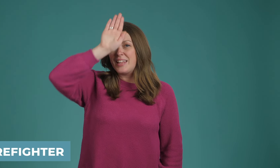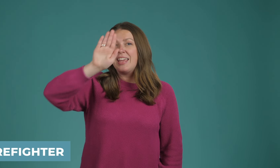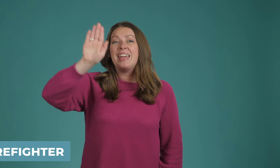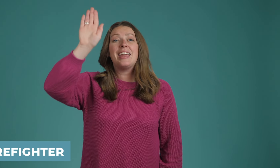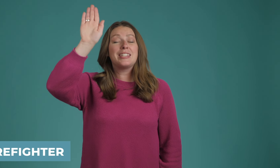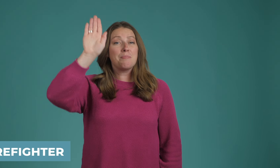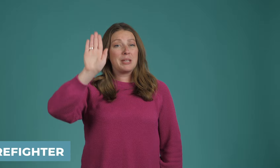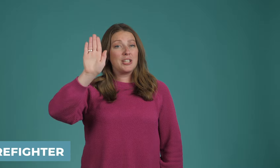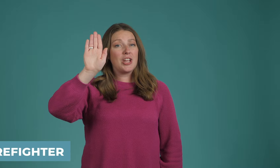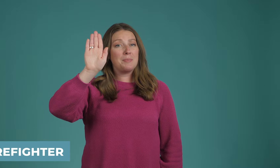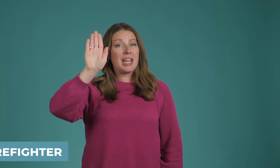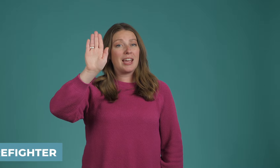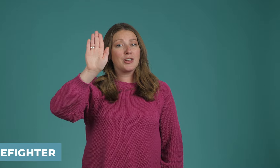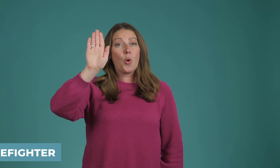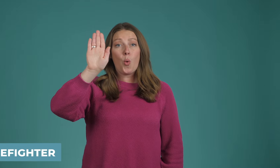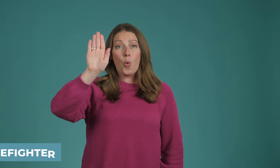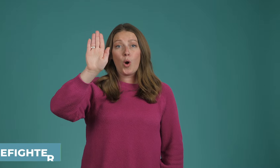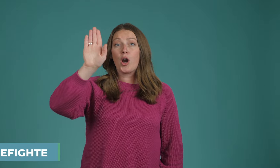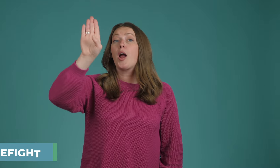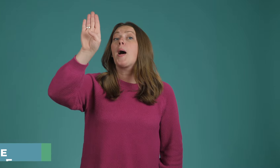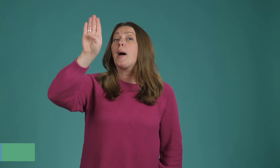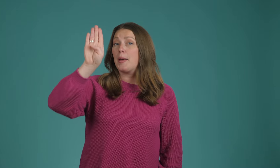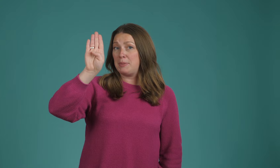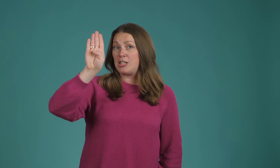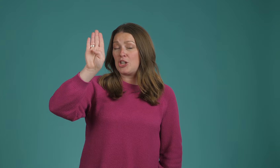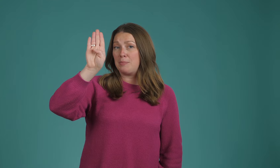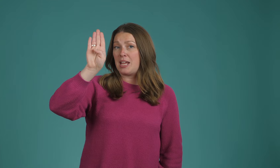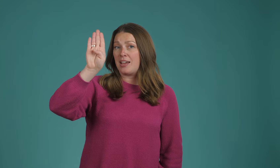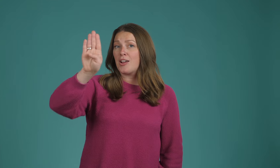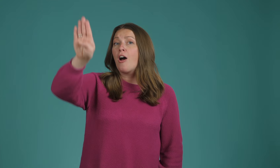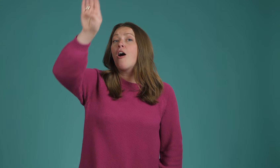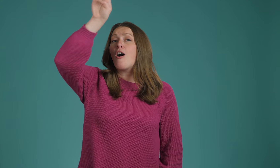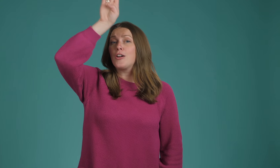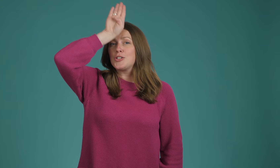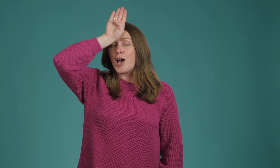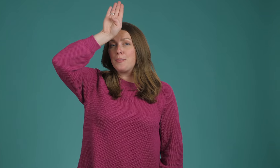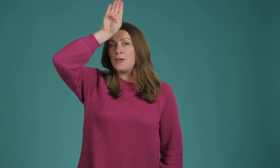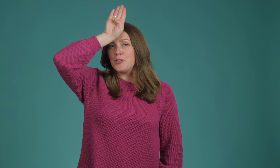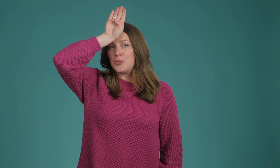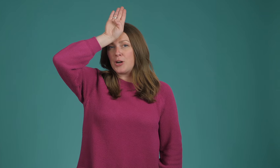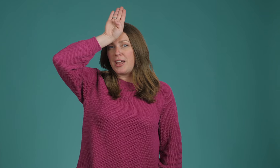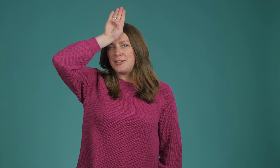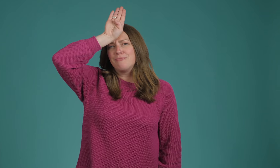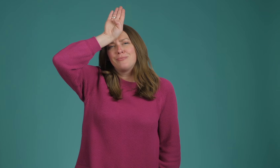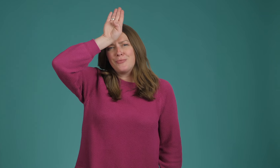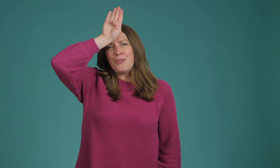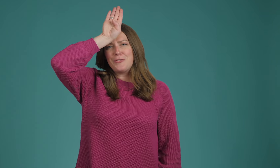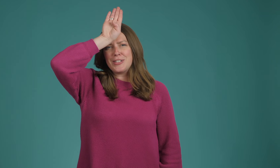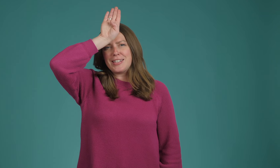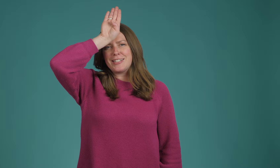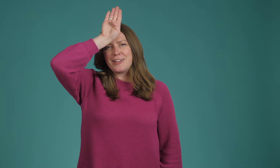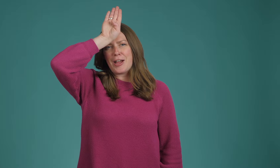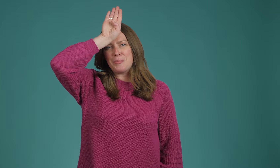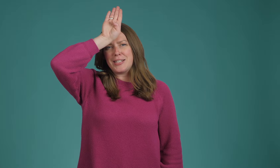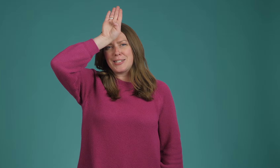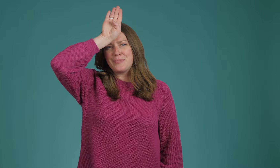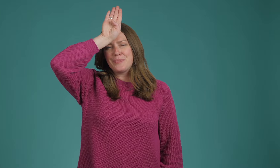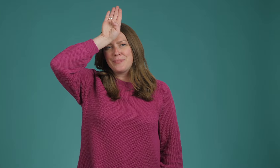It's a B-shaped hand or a B-shaped hand on top of the forehead, referencing to their helmets.